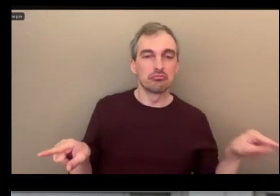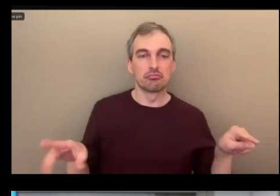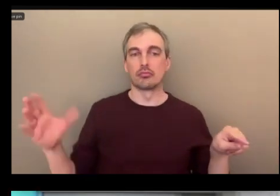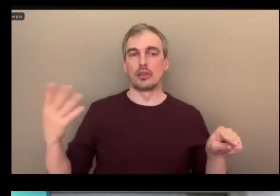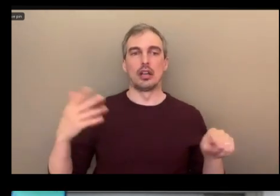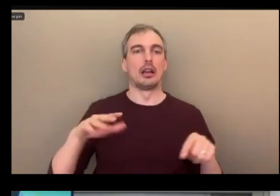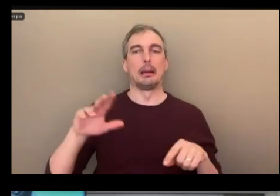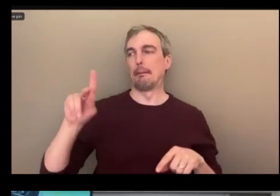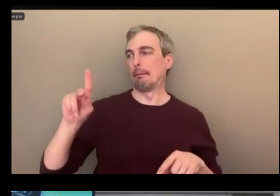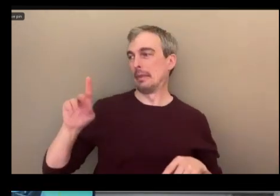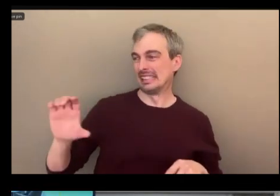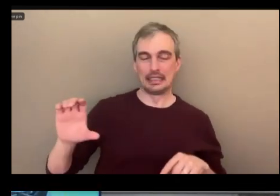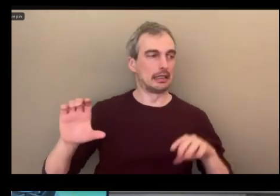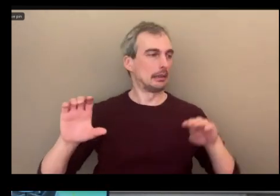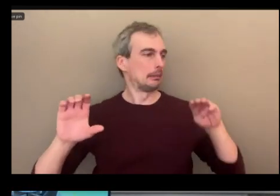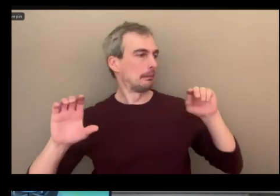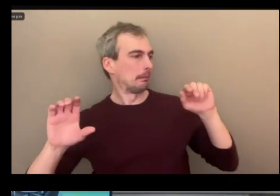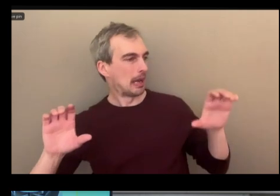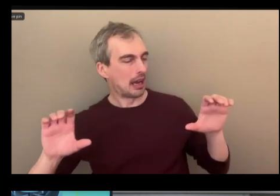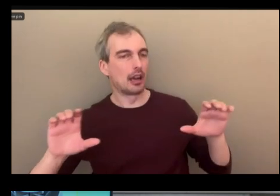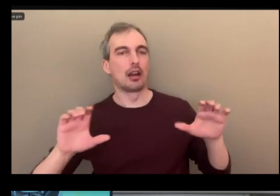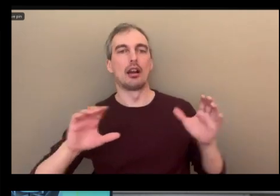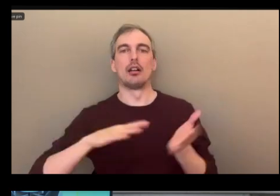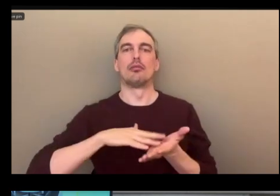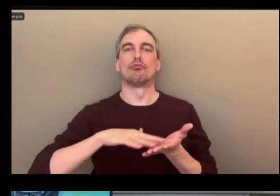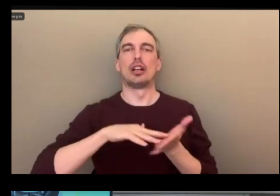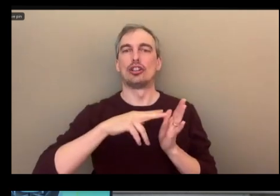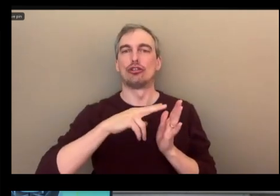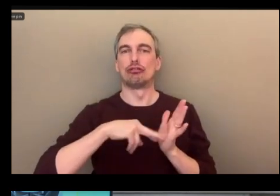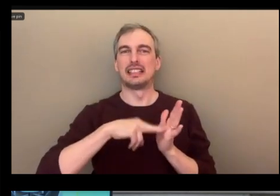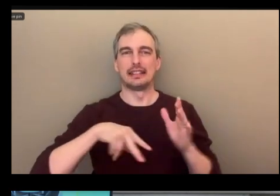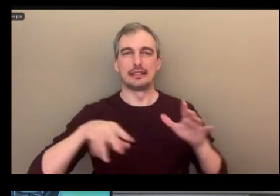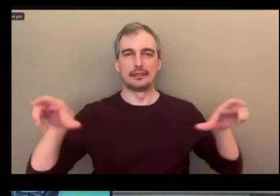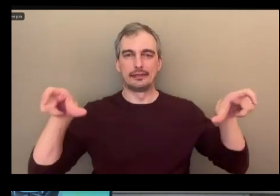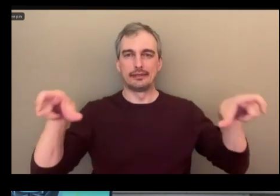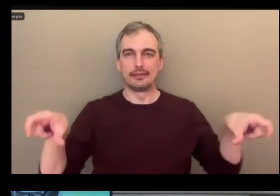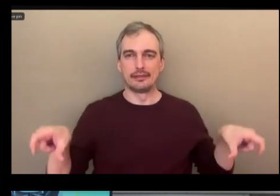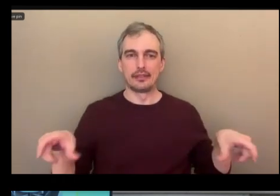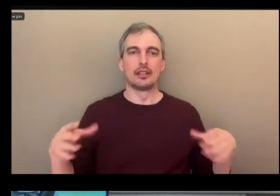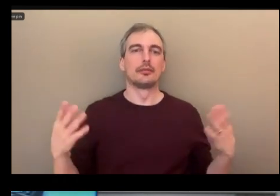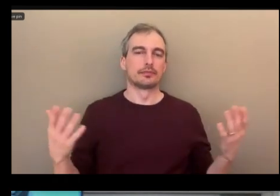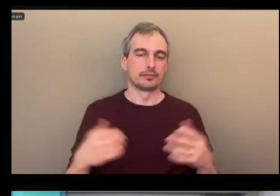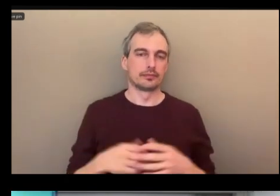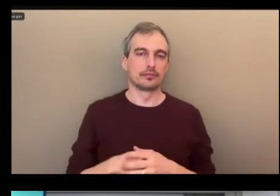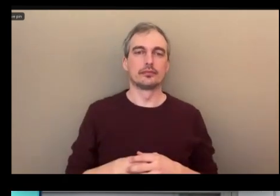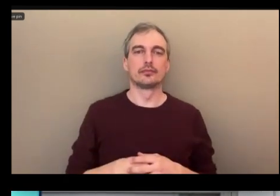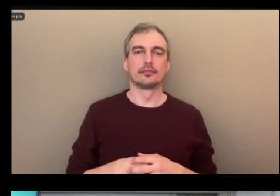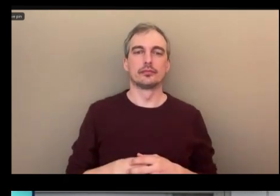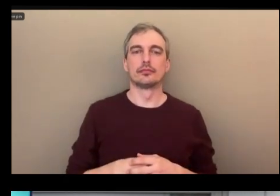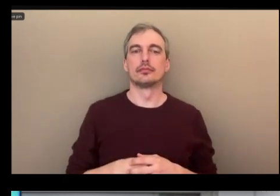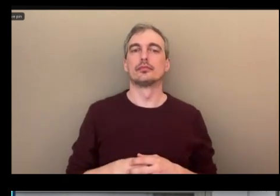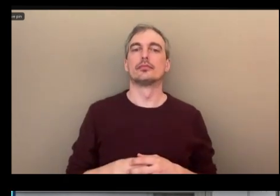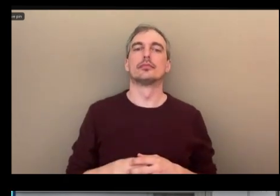Third picture from the left here is... Again, different... Another set of different assistive technologies and connected devices.